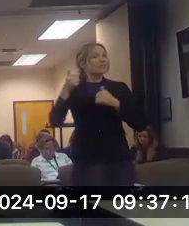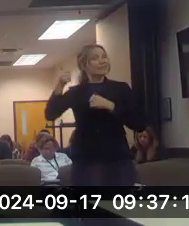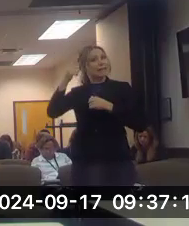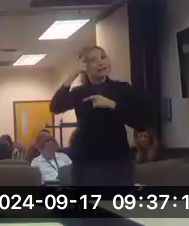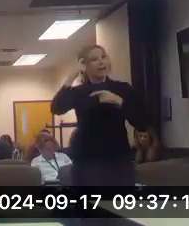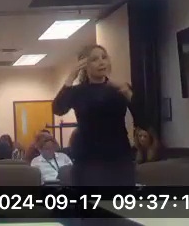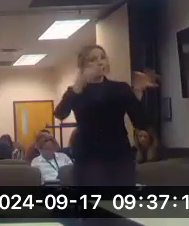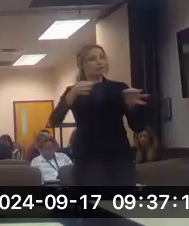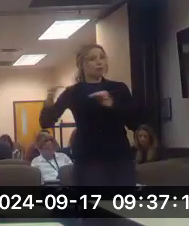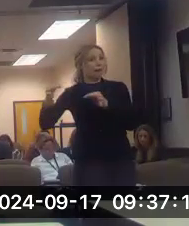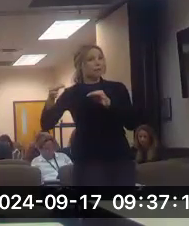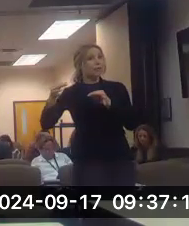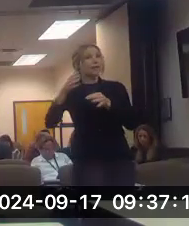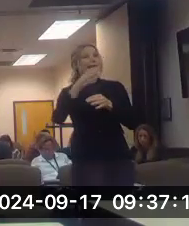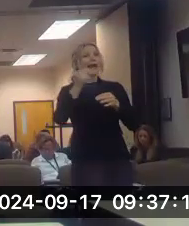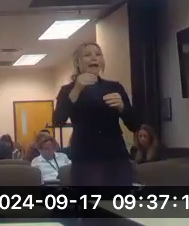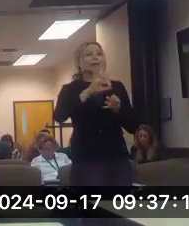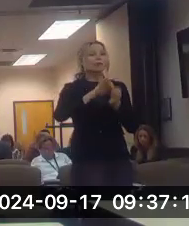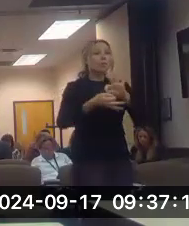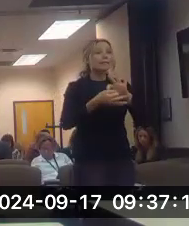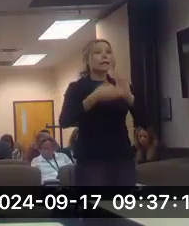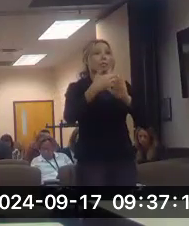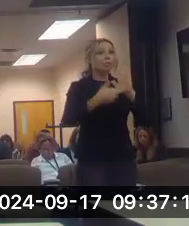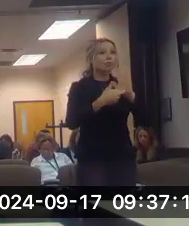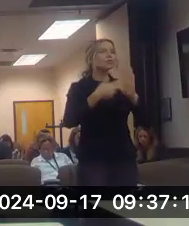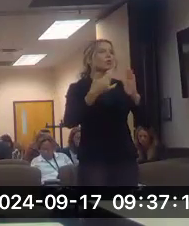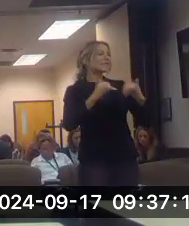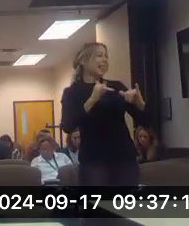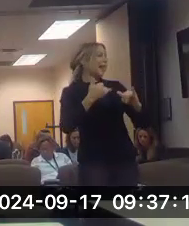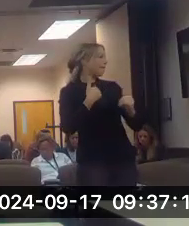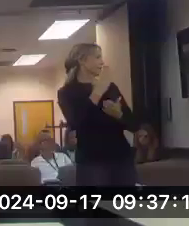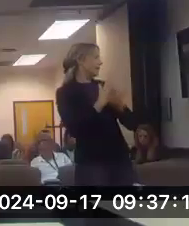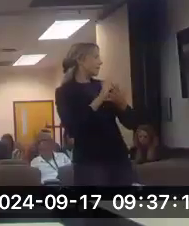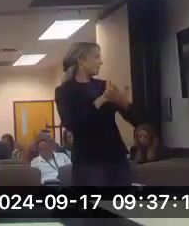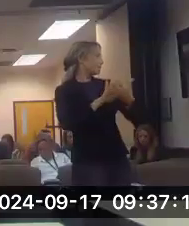Reginald Parson: In conclusion, while the second revision of the rules makes significant strides in some concerns.